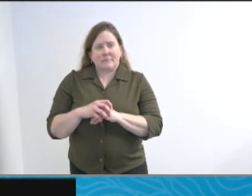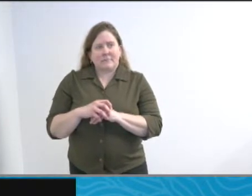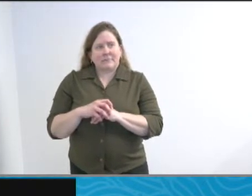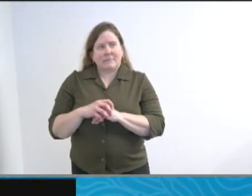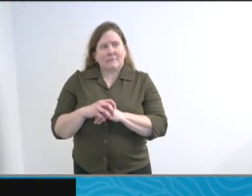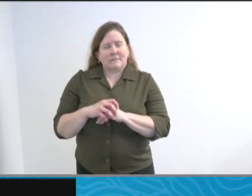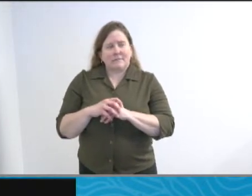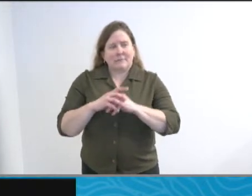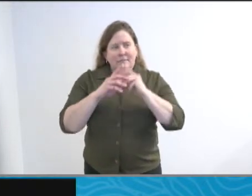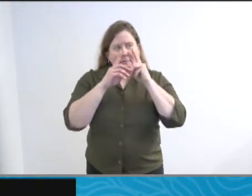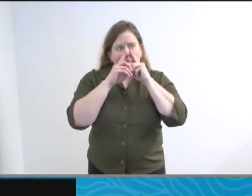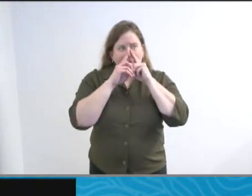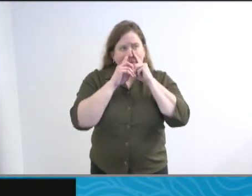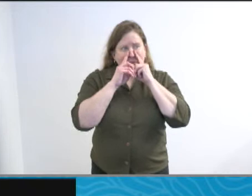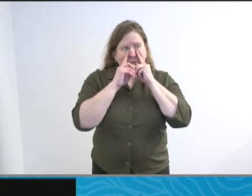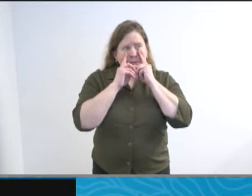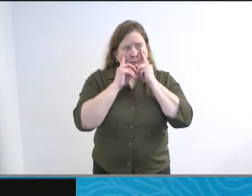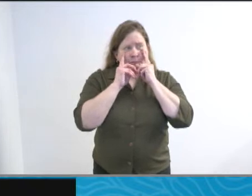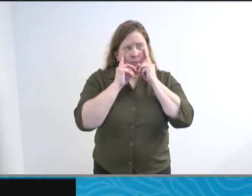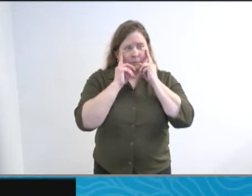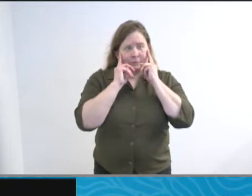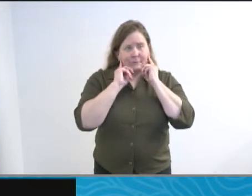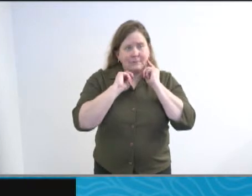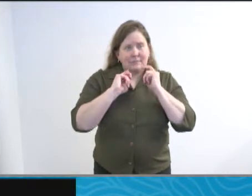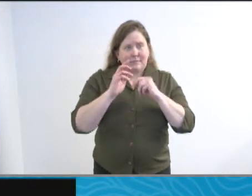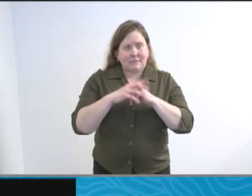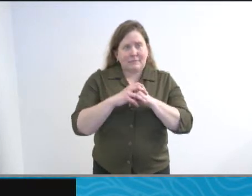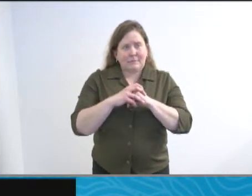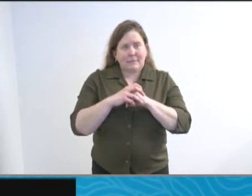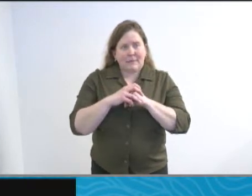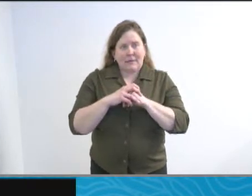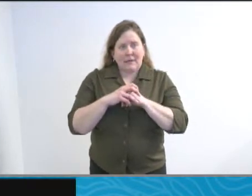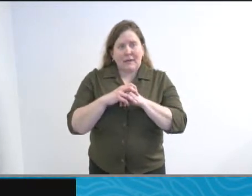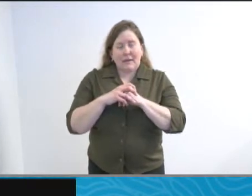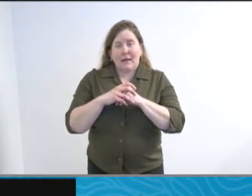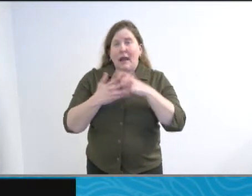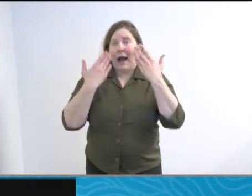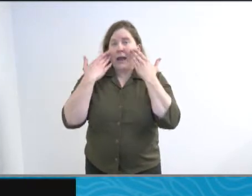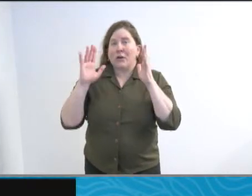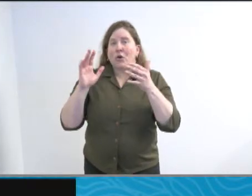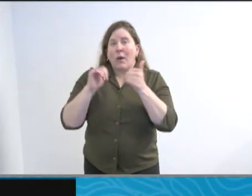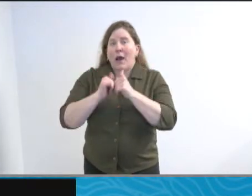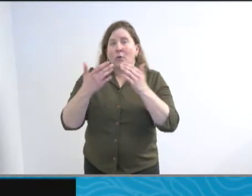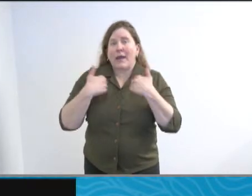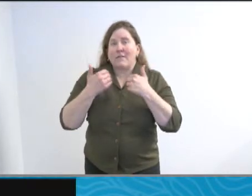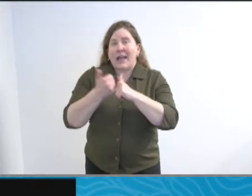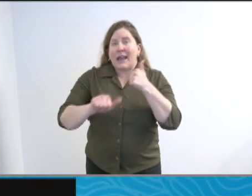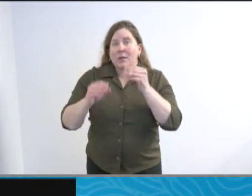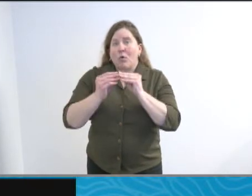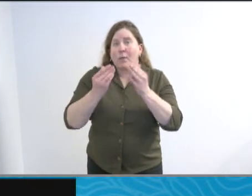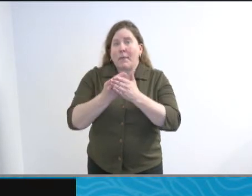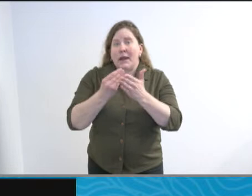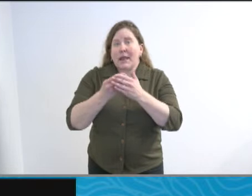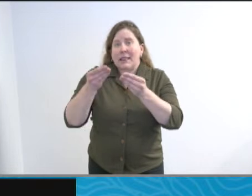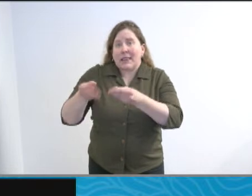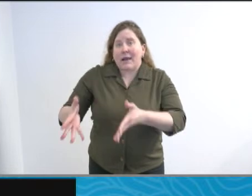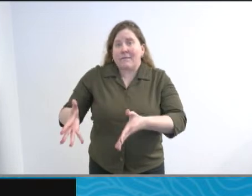billions and billions of dollars on this animation here. But we're gonna, we're gonna muster up what we can to talk about some other things